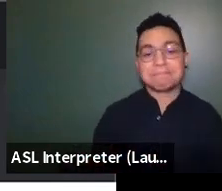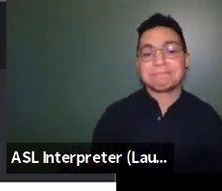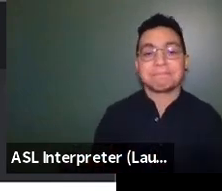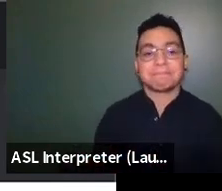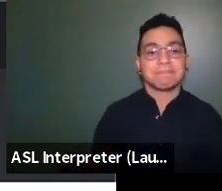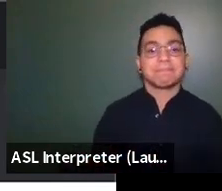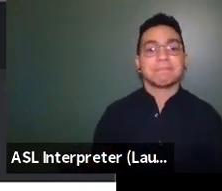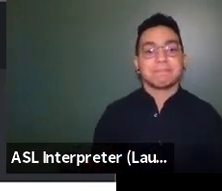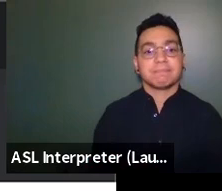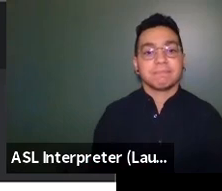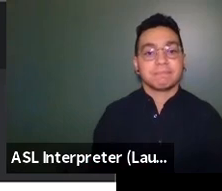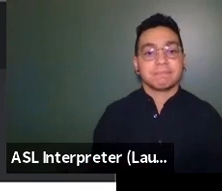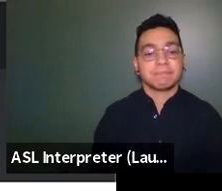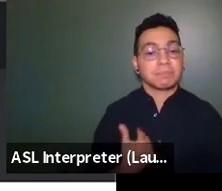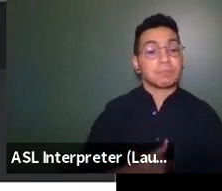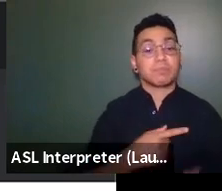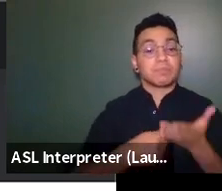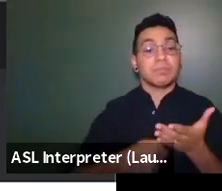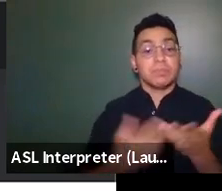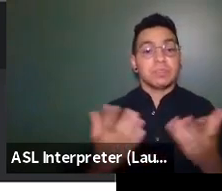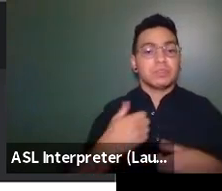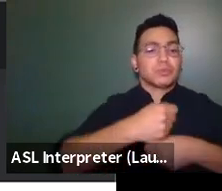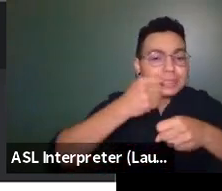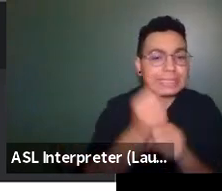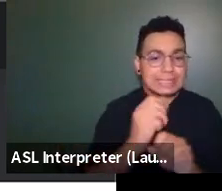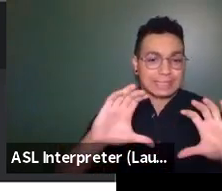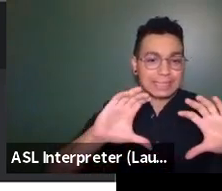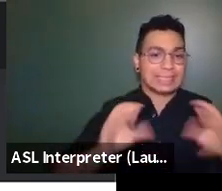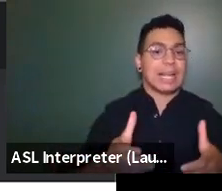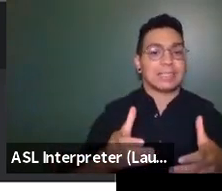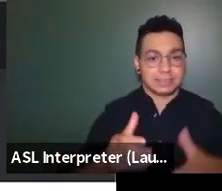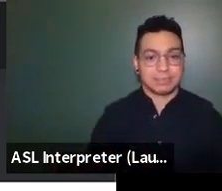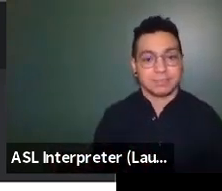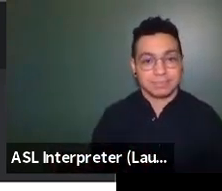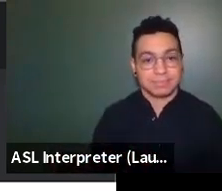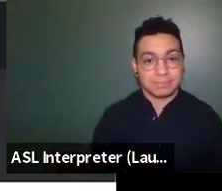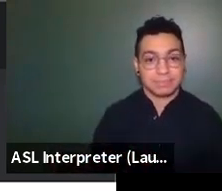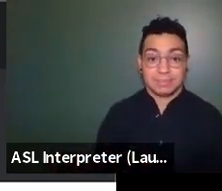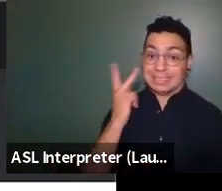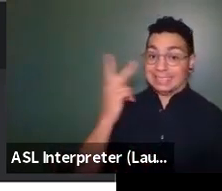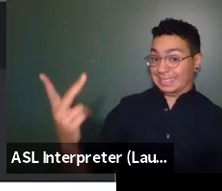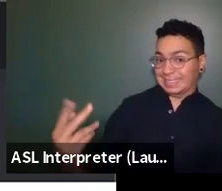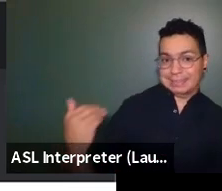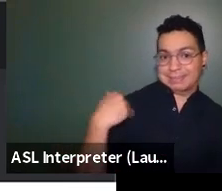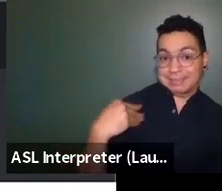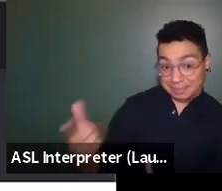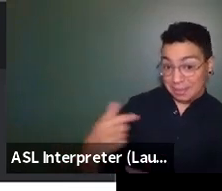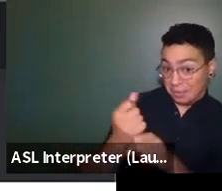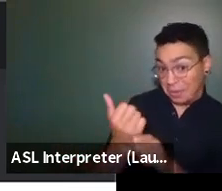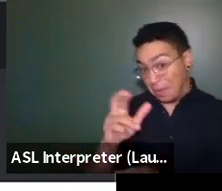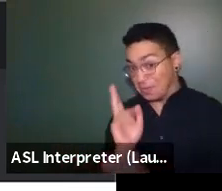ESD 112 - Katherine Livick: And we're going to talk about creating a course. So it gives me a little hint right here, creator join your first class.